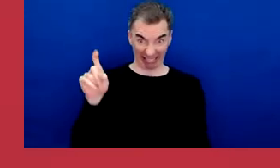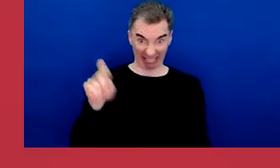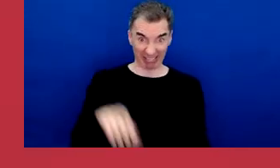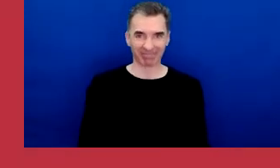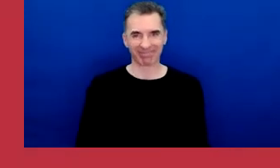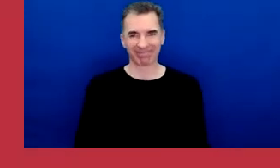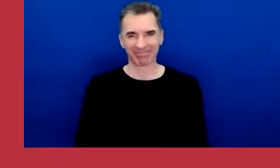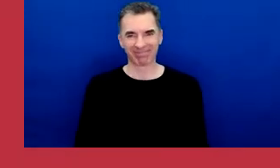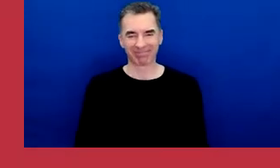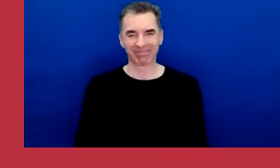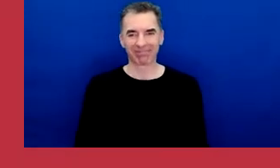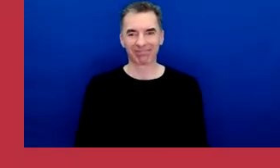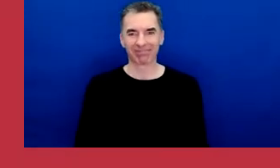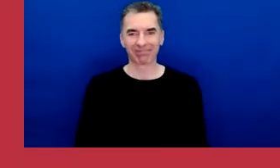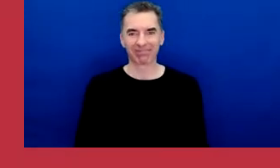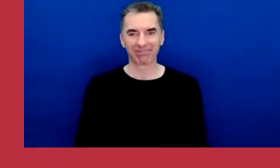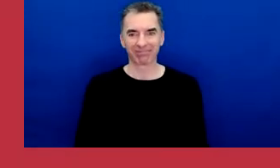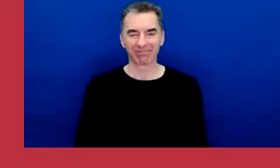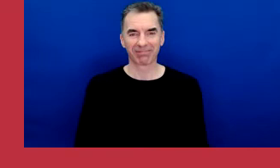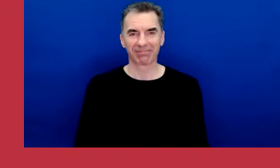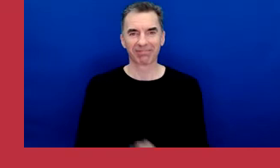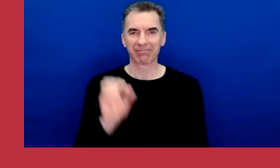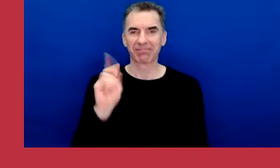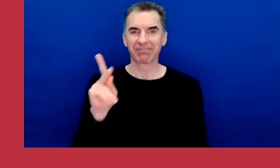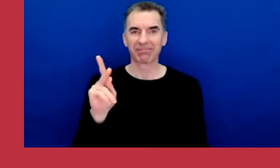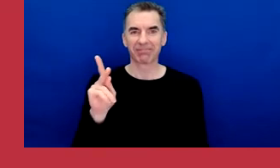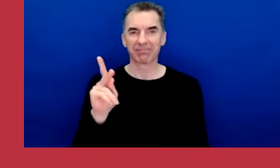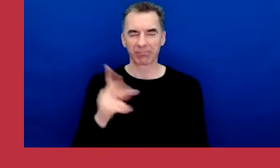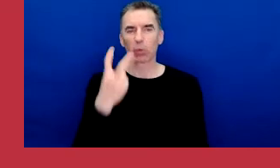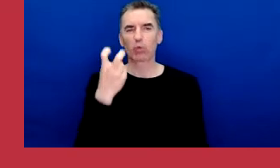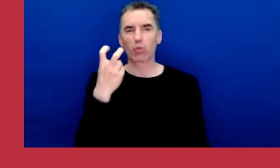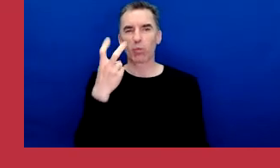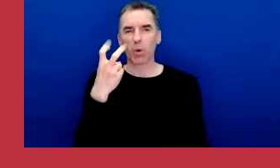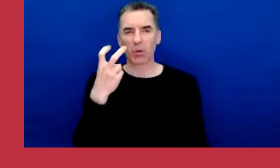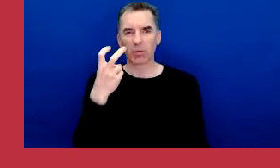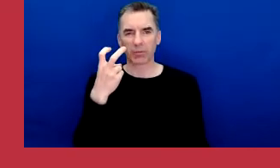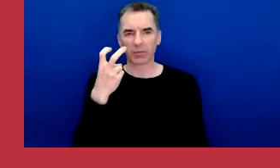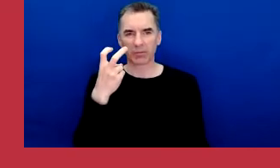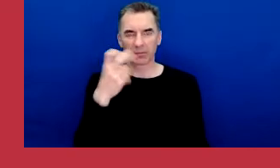To Gerard OK, here we go. Two more Toasted Oats.